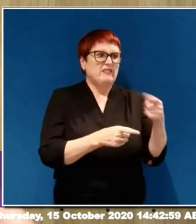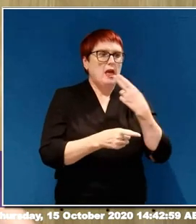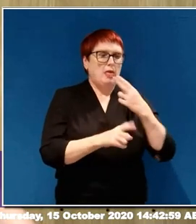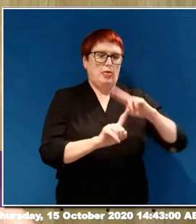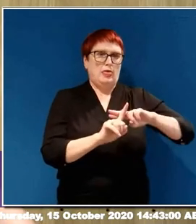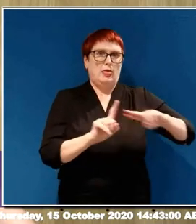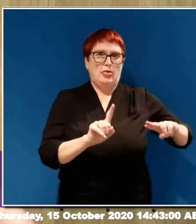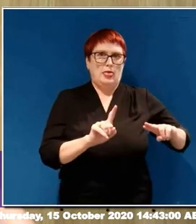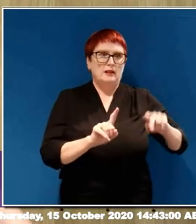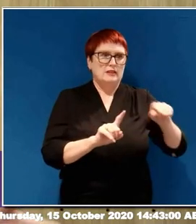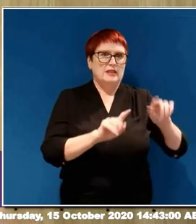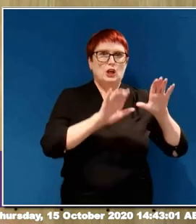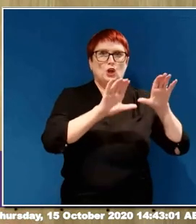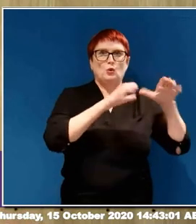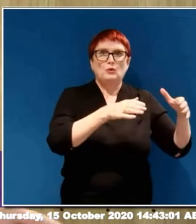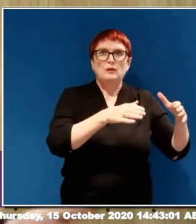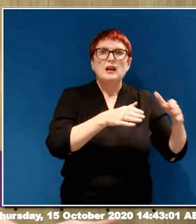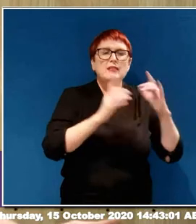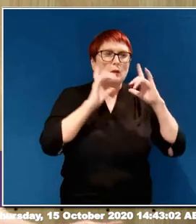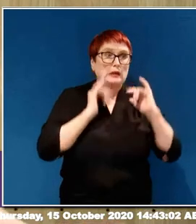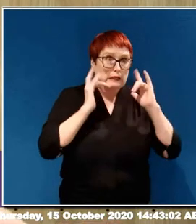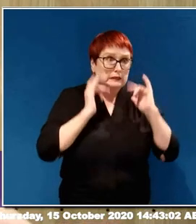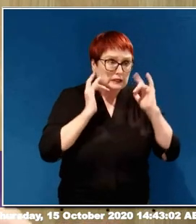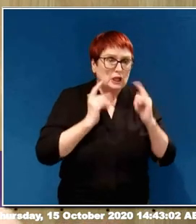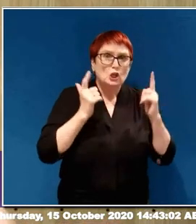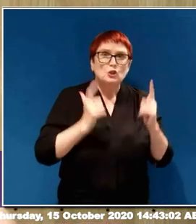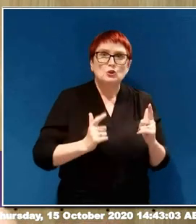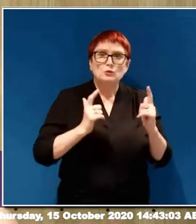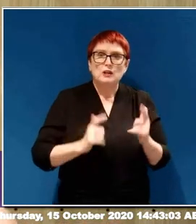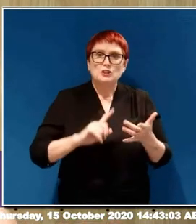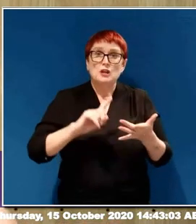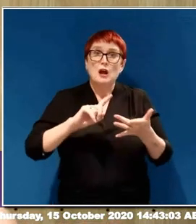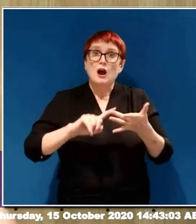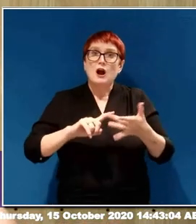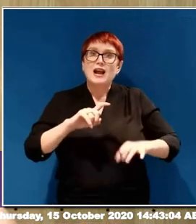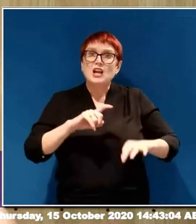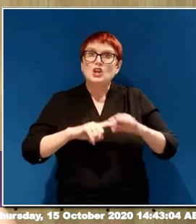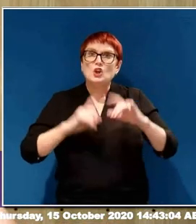assessment shouldn't be done frequently, and so you would come across students who